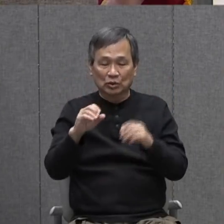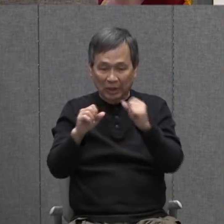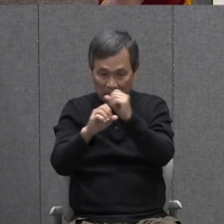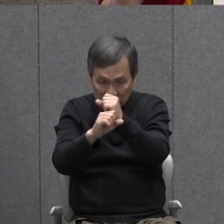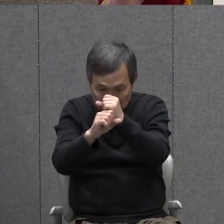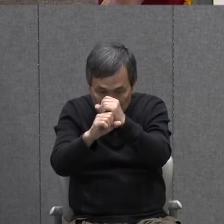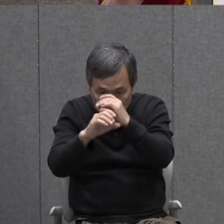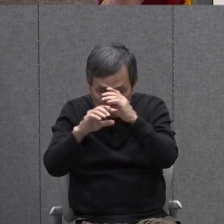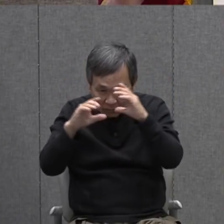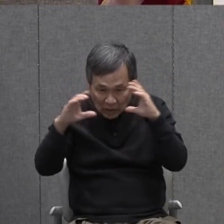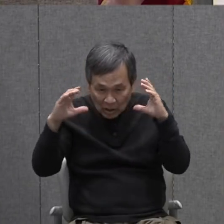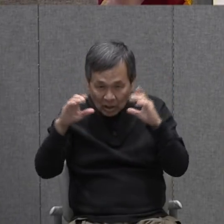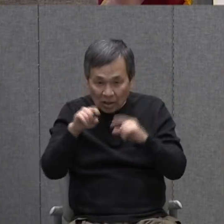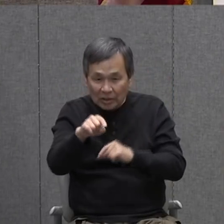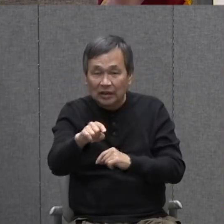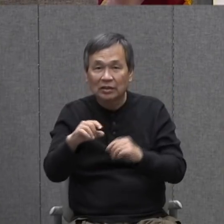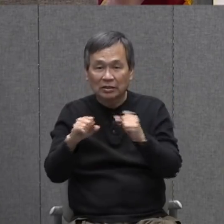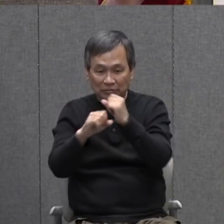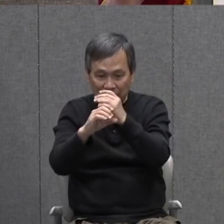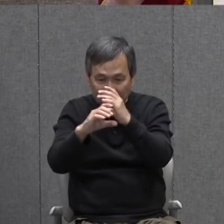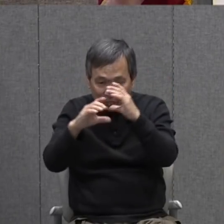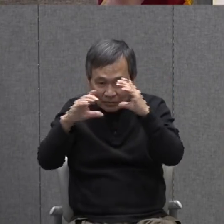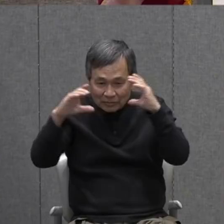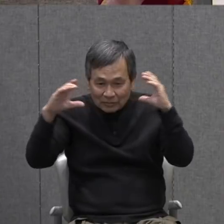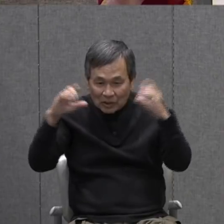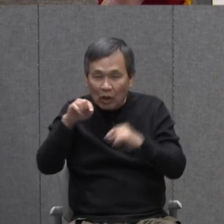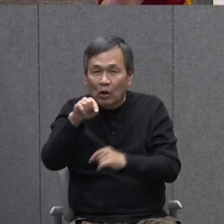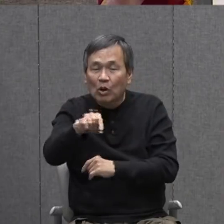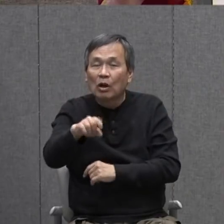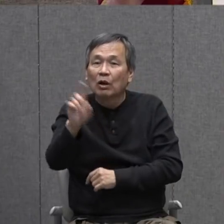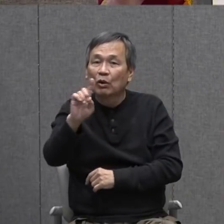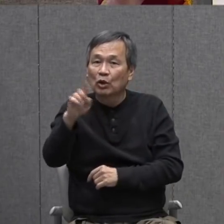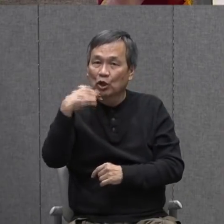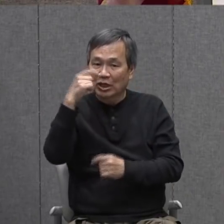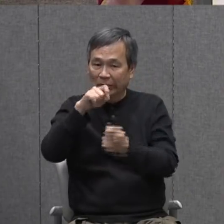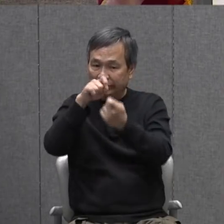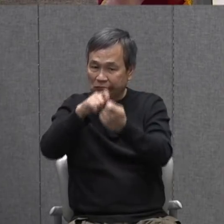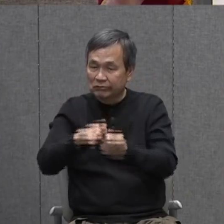And I also see if you look at my object there's these little circles down here that I can add.